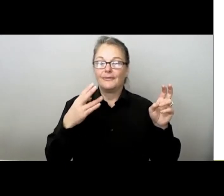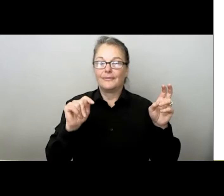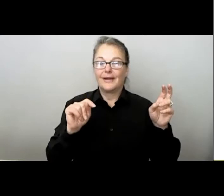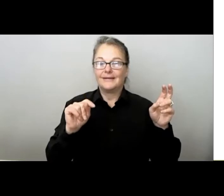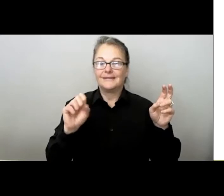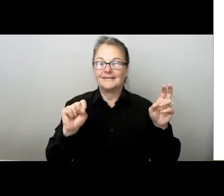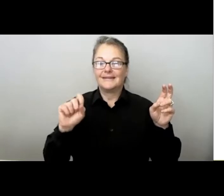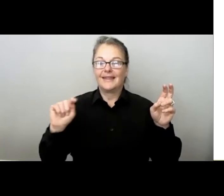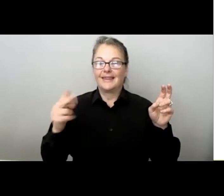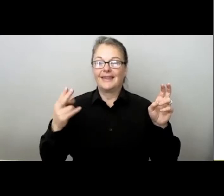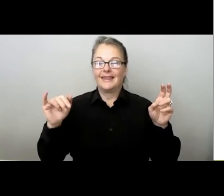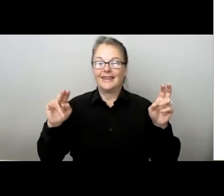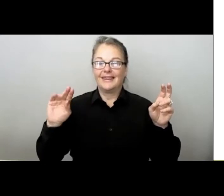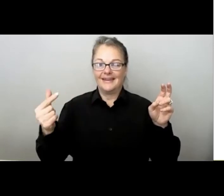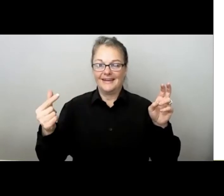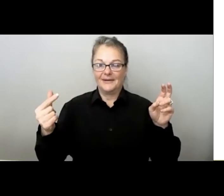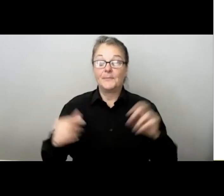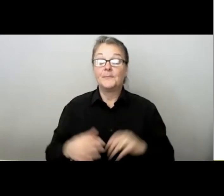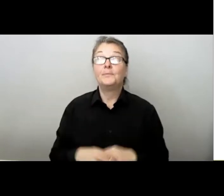THIS SLIDE, THIS SLIDE HAS